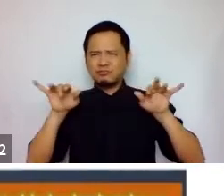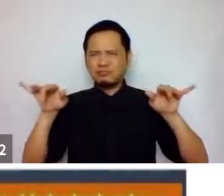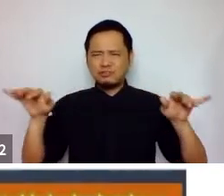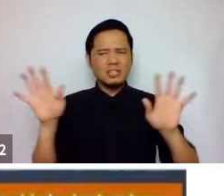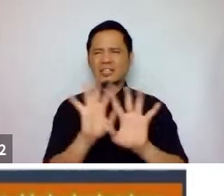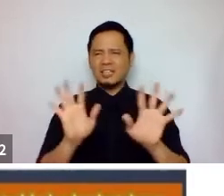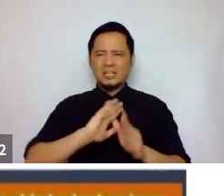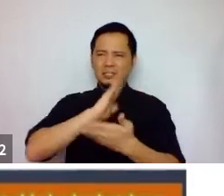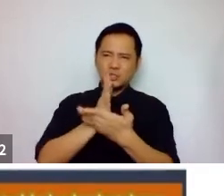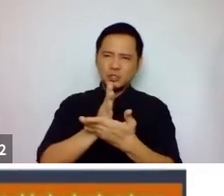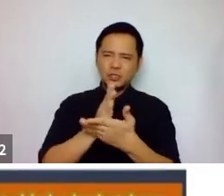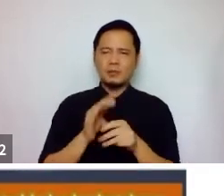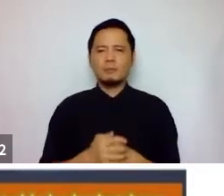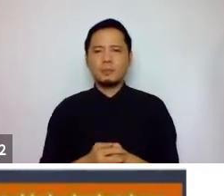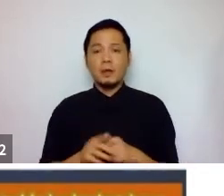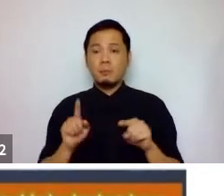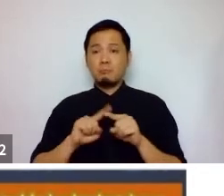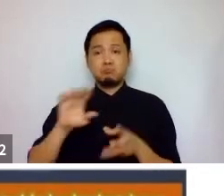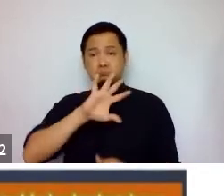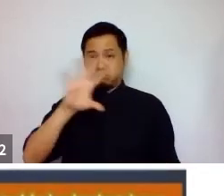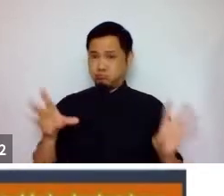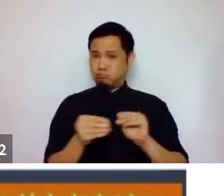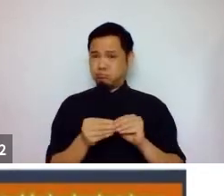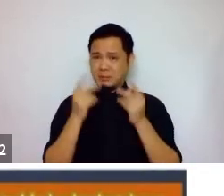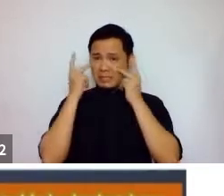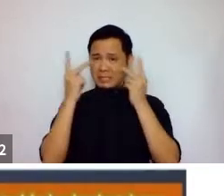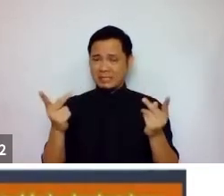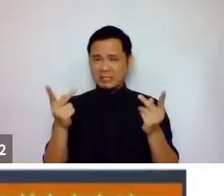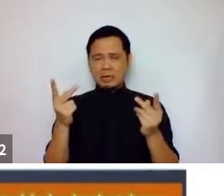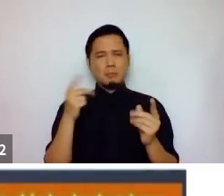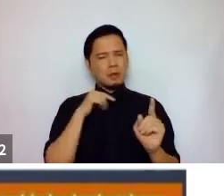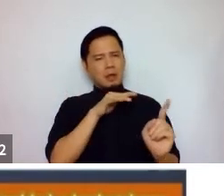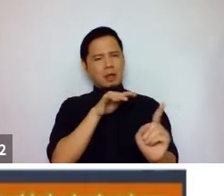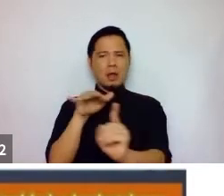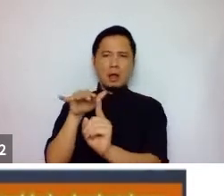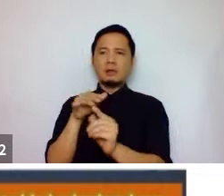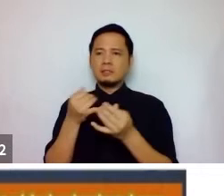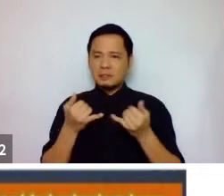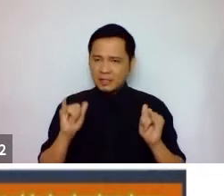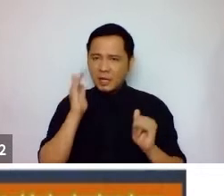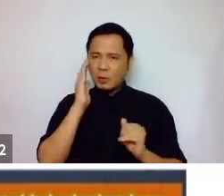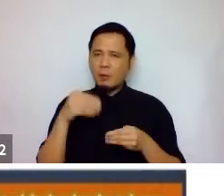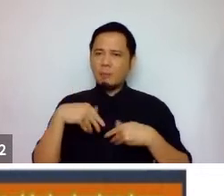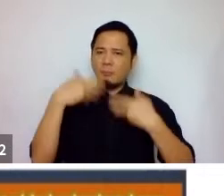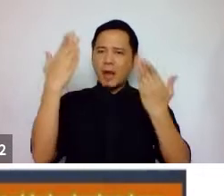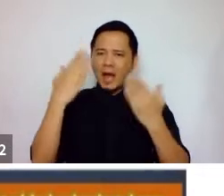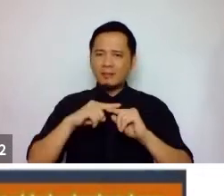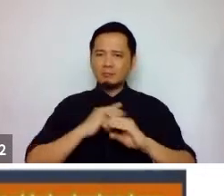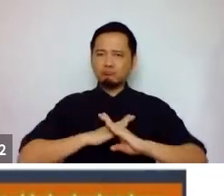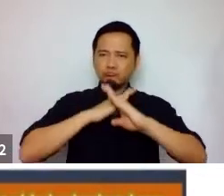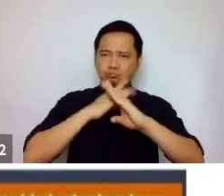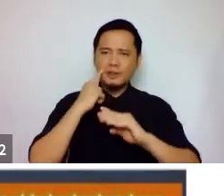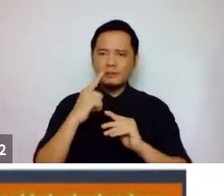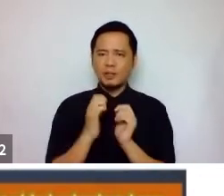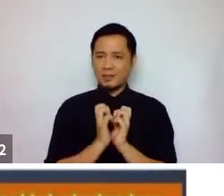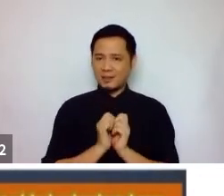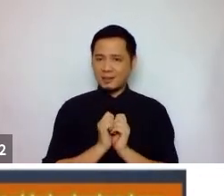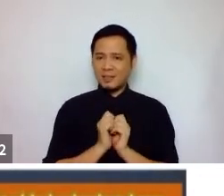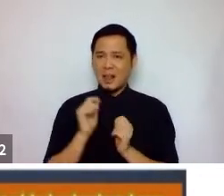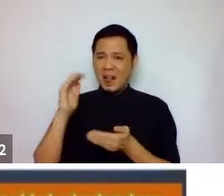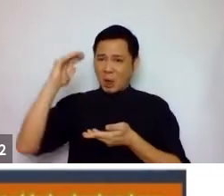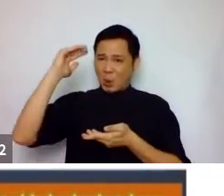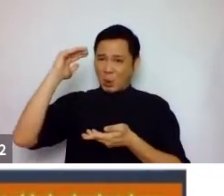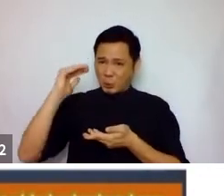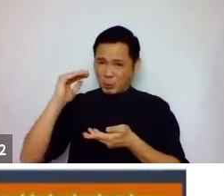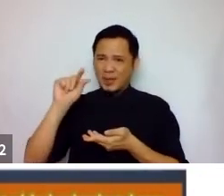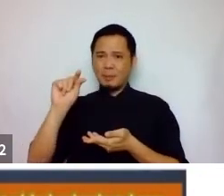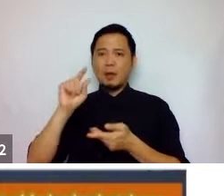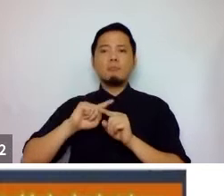Altogether, these vaccines can still give protection from variants even if they’re a little lower but that's better than zero protection.